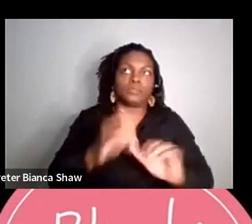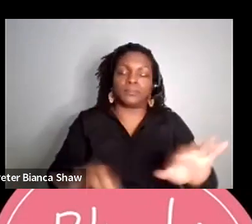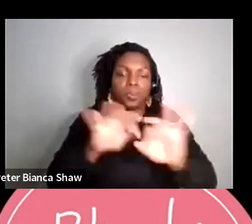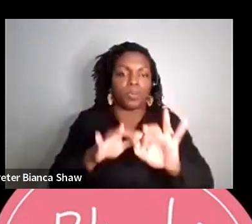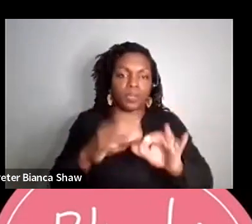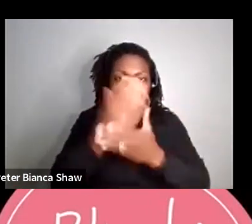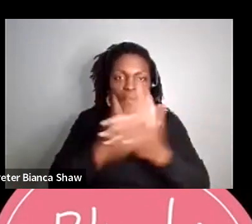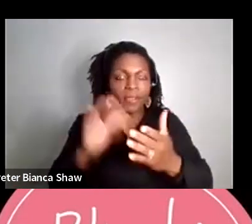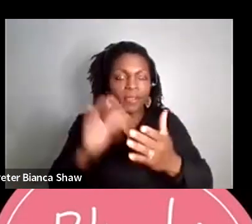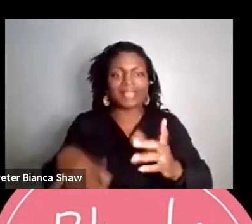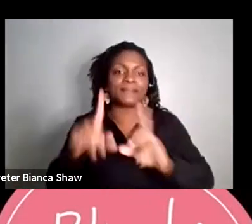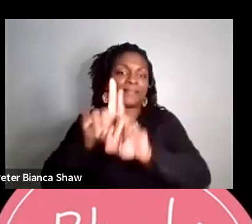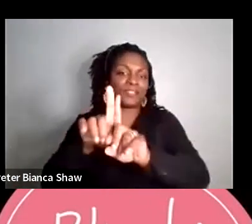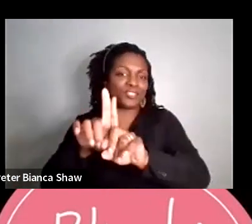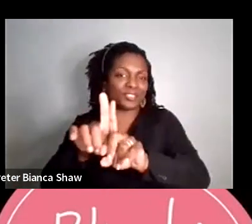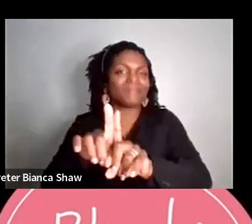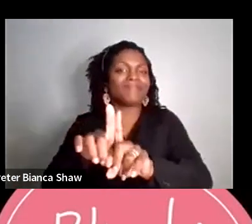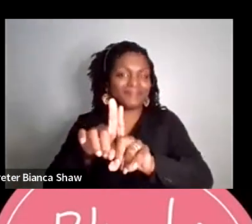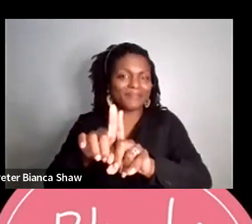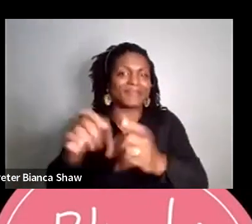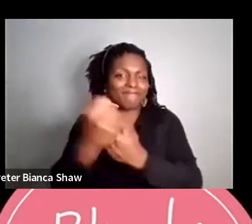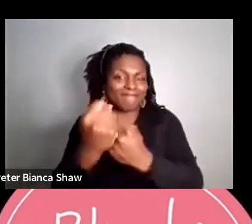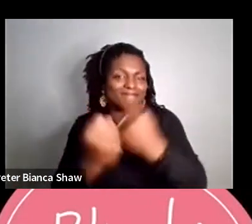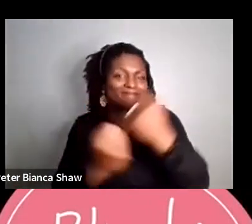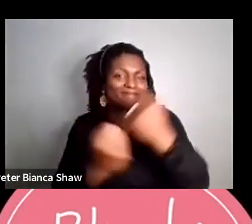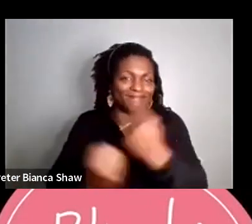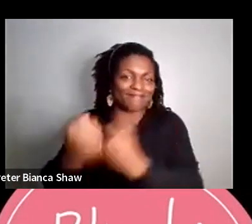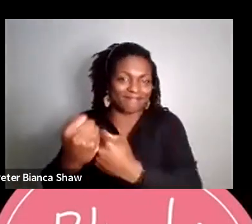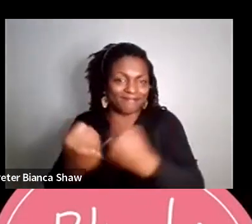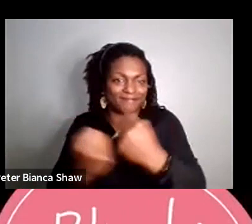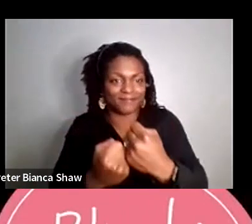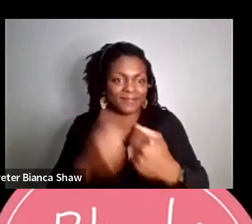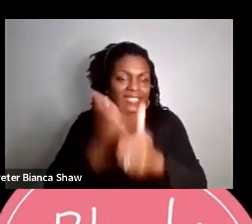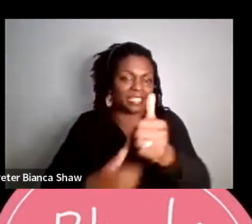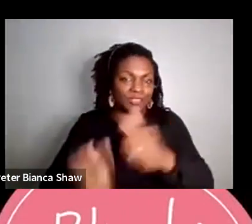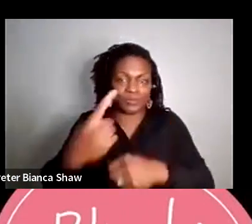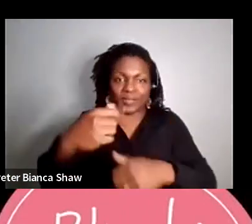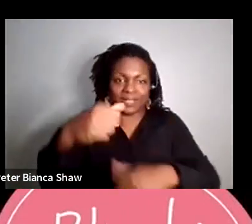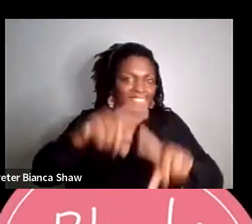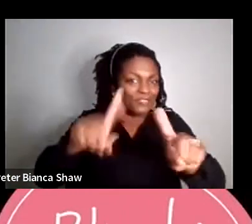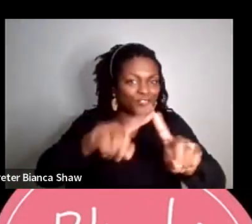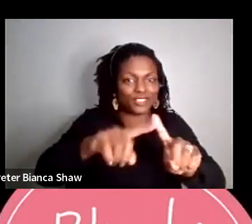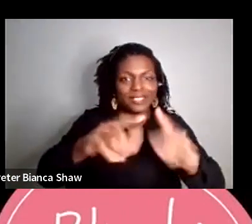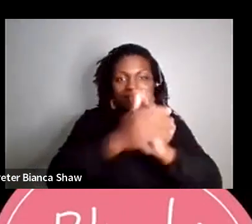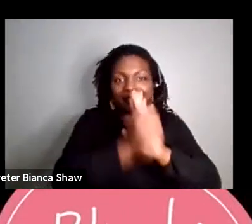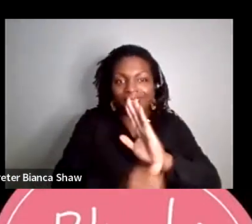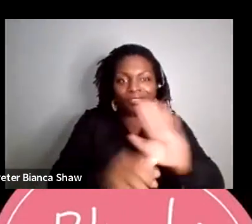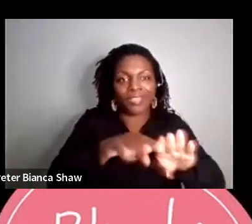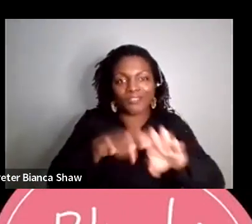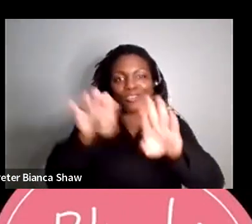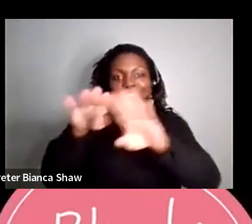They were all able to help each other. everybody was at different skill levels and different degrees of blindness.